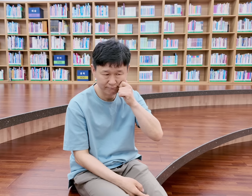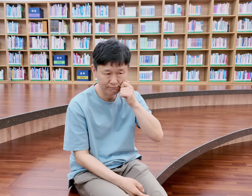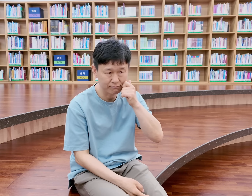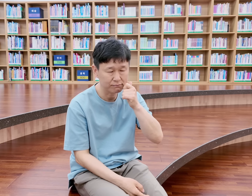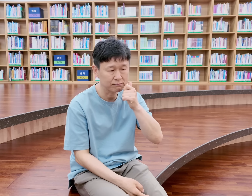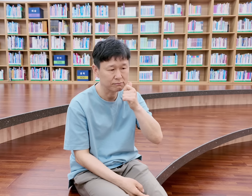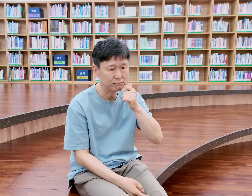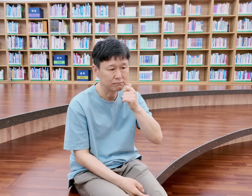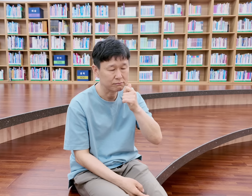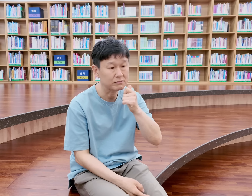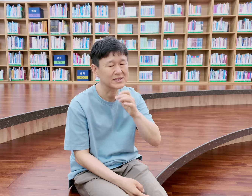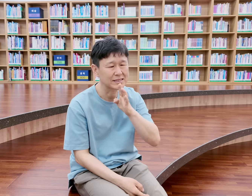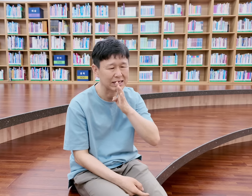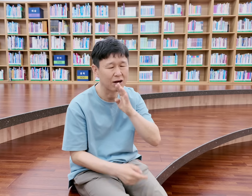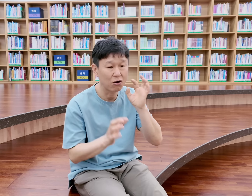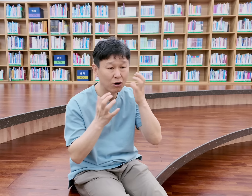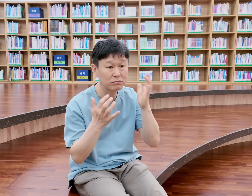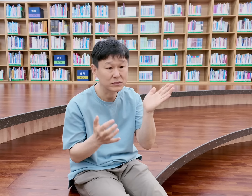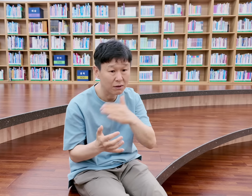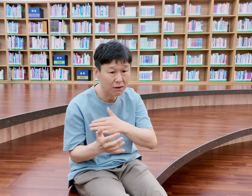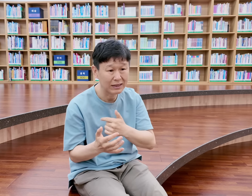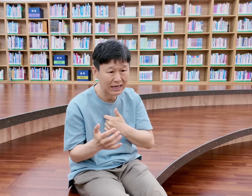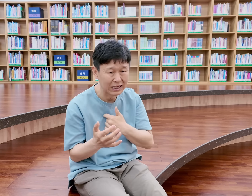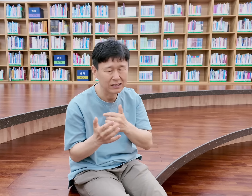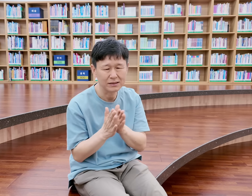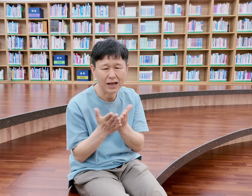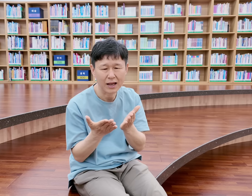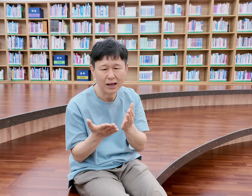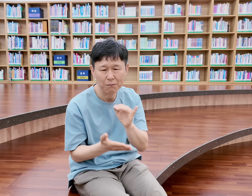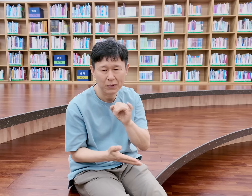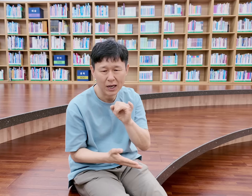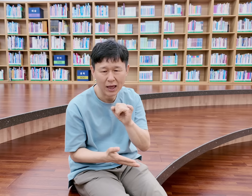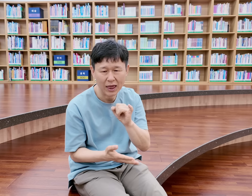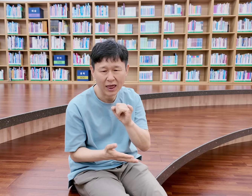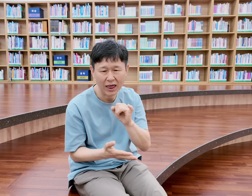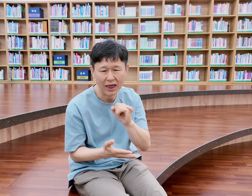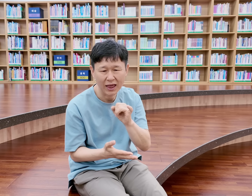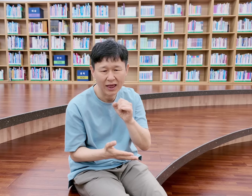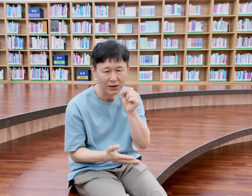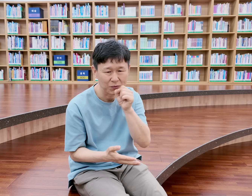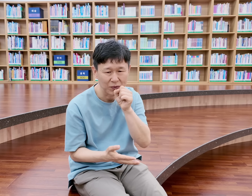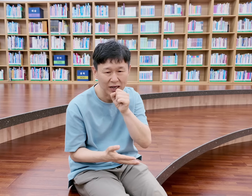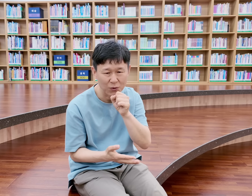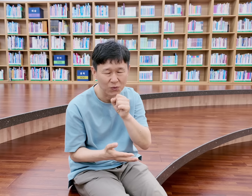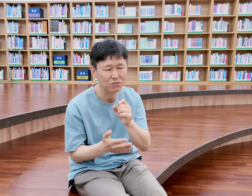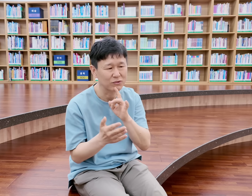I have been a bookworm who loves books since I was young, and